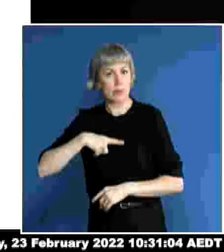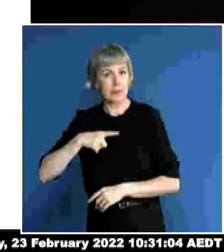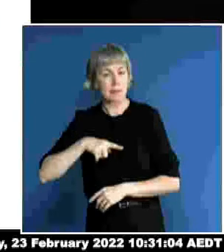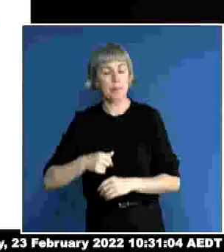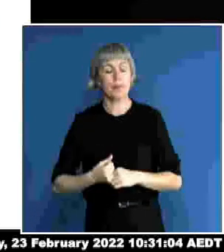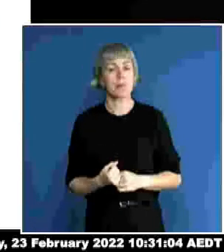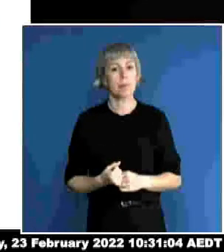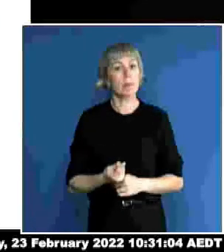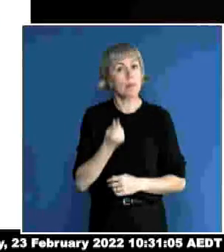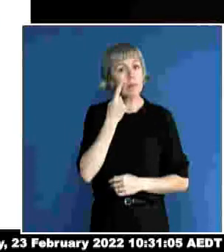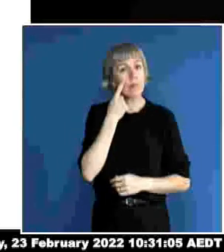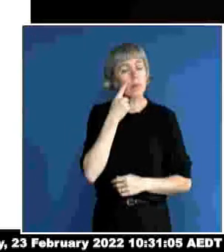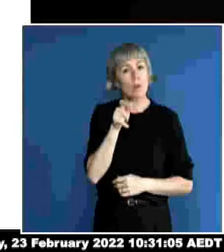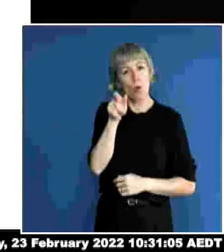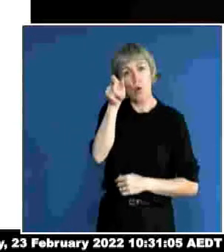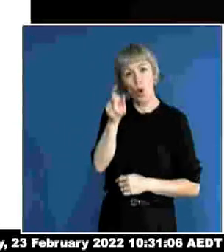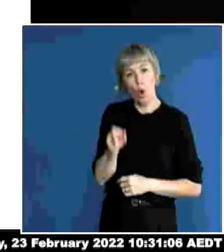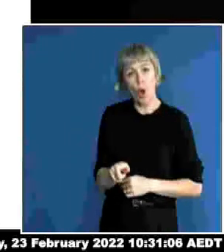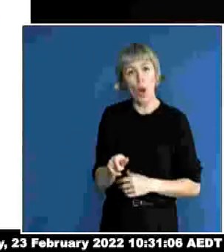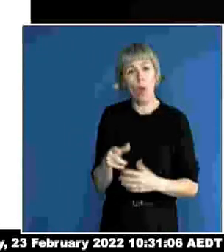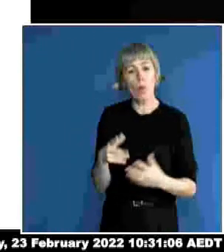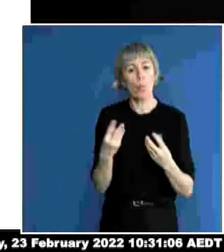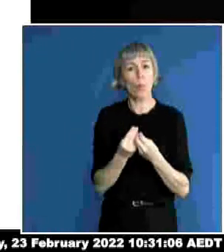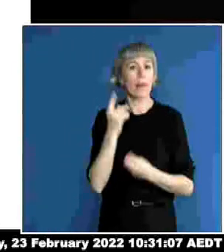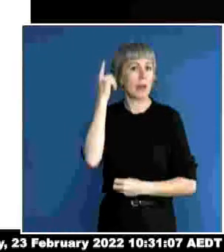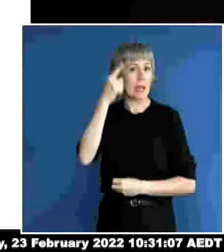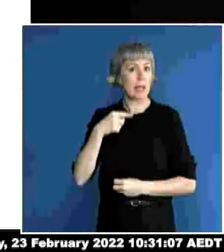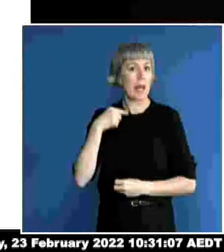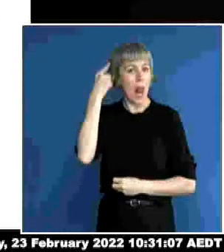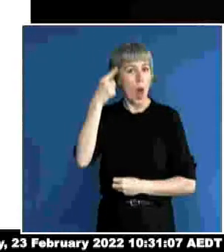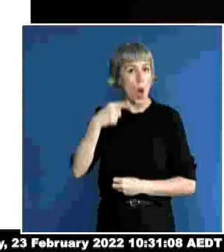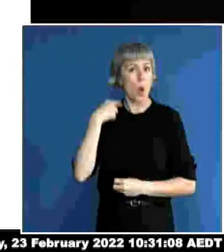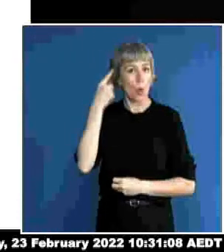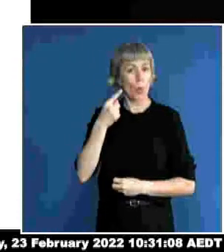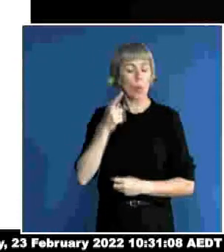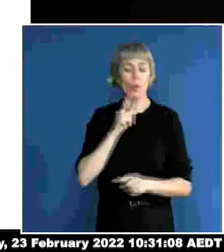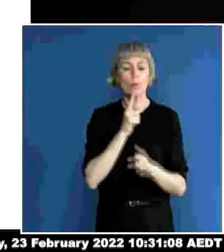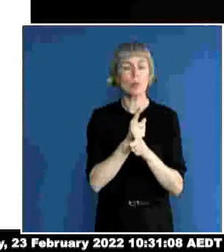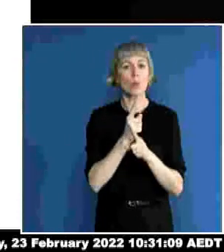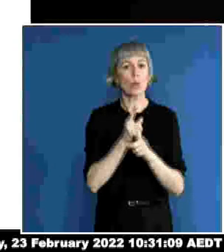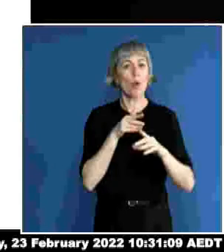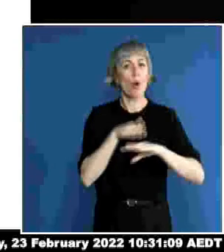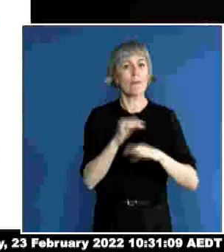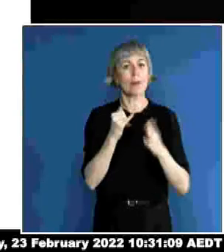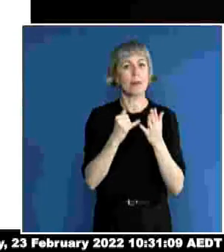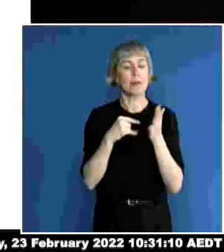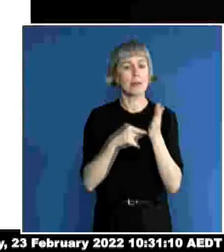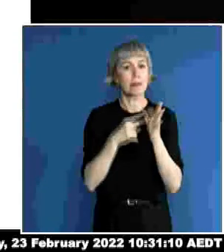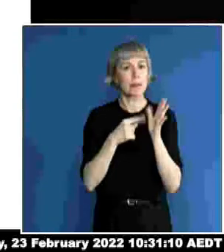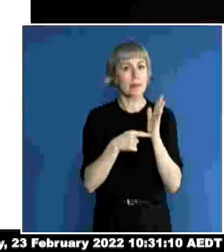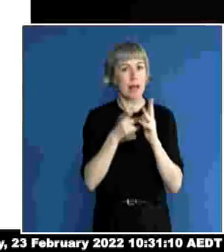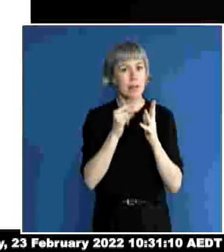some yellow shading described as "status" that sets out the percentages of people in these various categories.